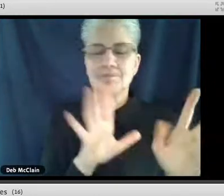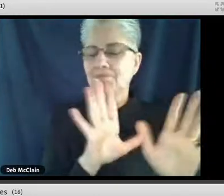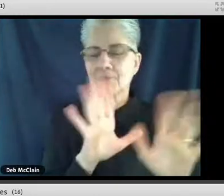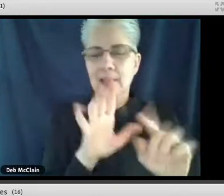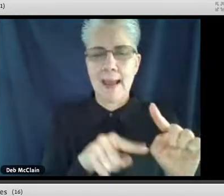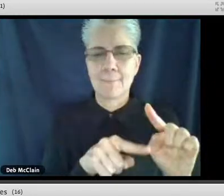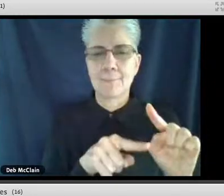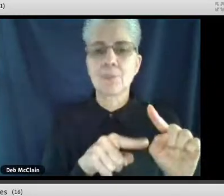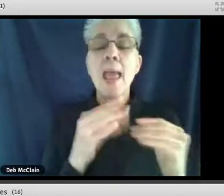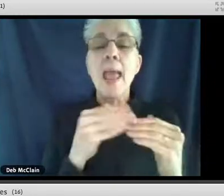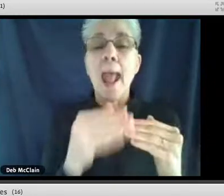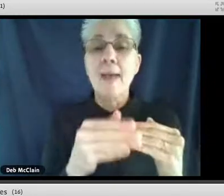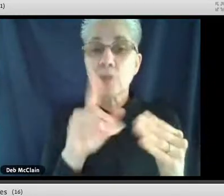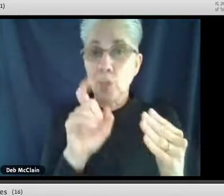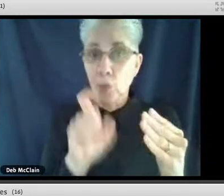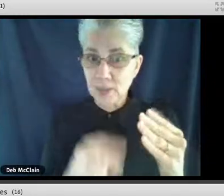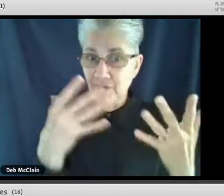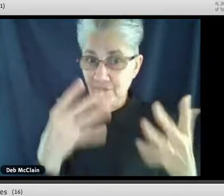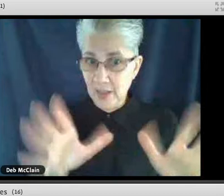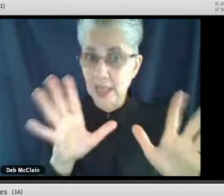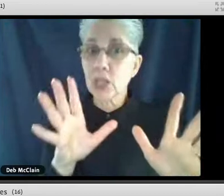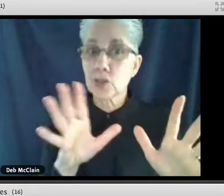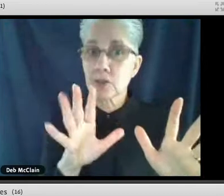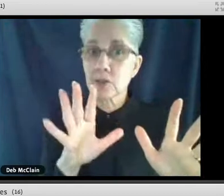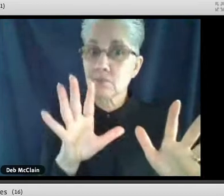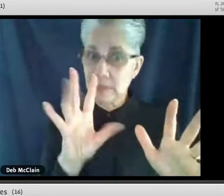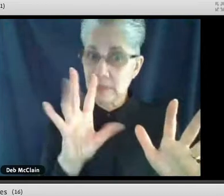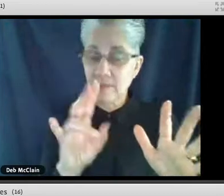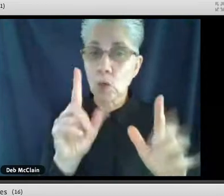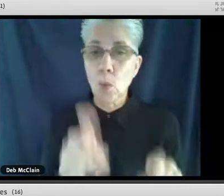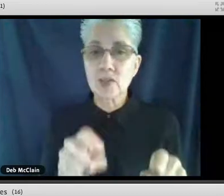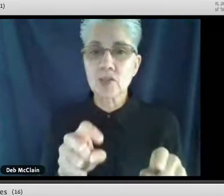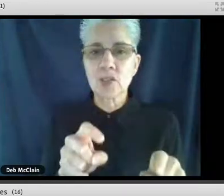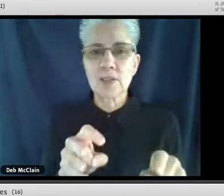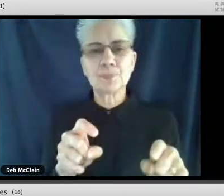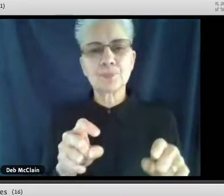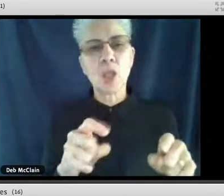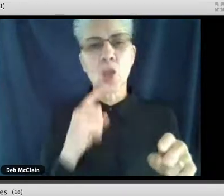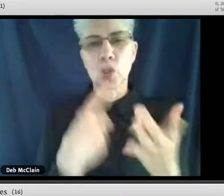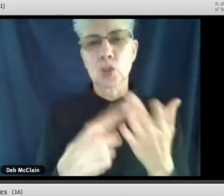After the questions, and make this clear in your intro, you will talk to them about anything